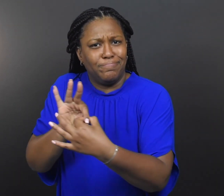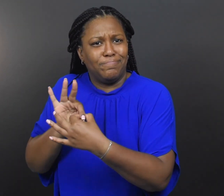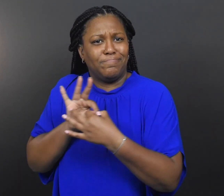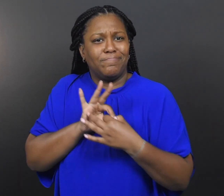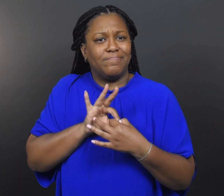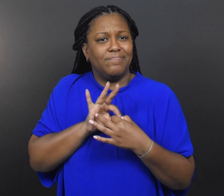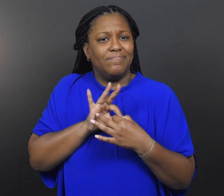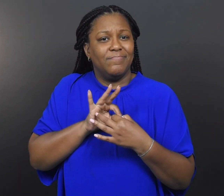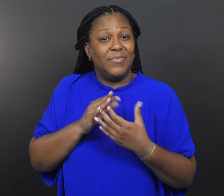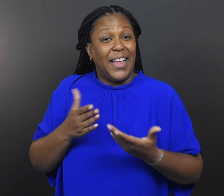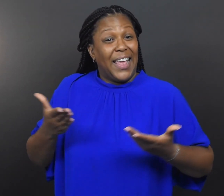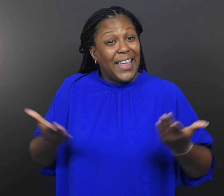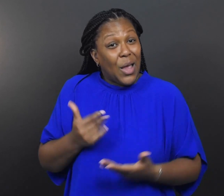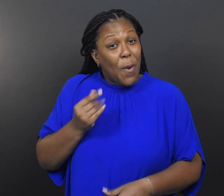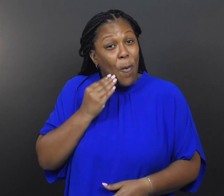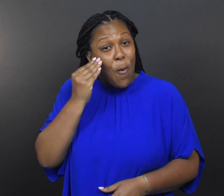at home and across the whole world.”